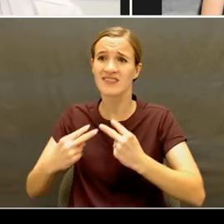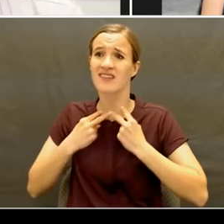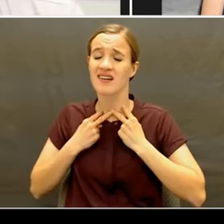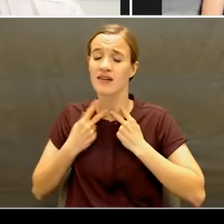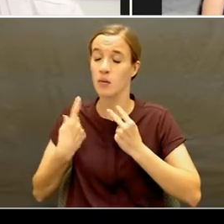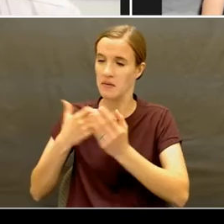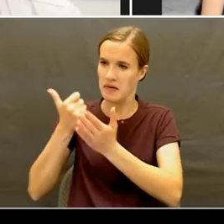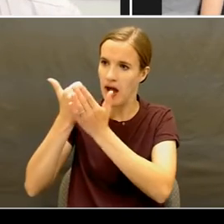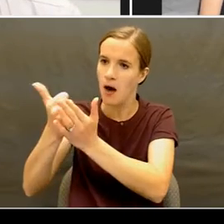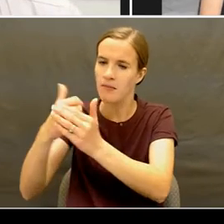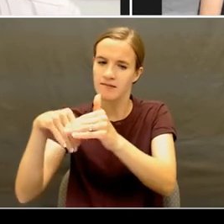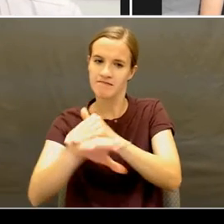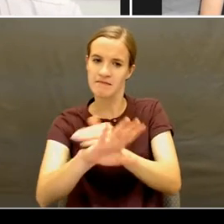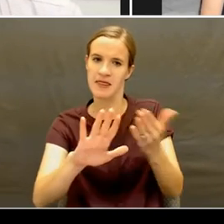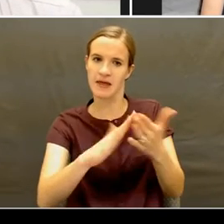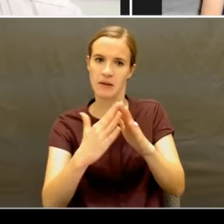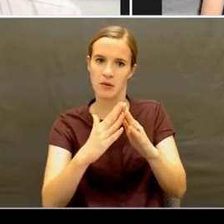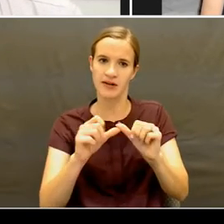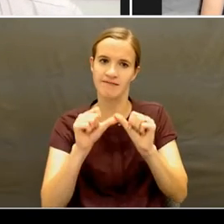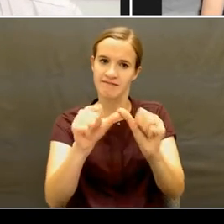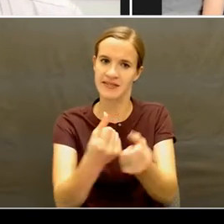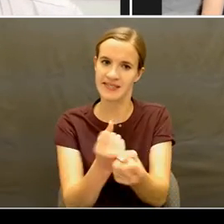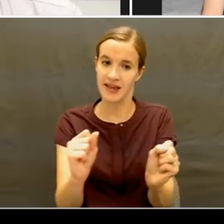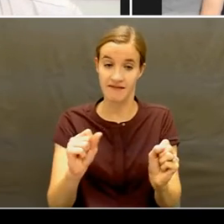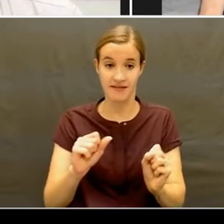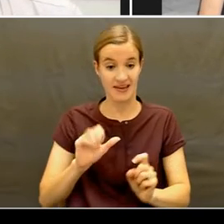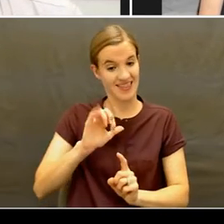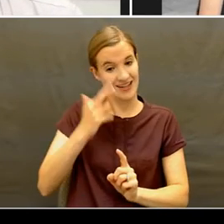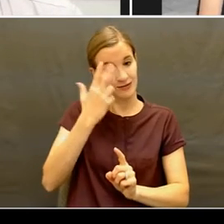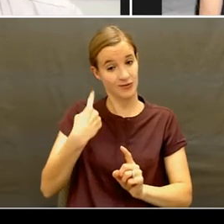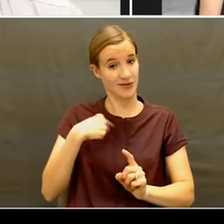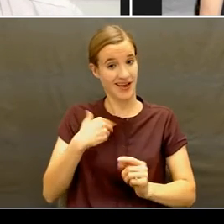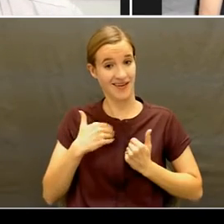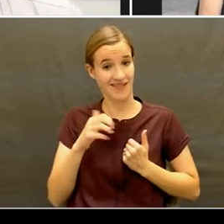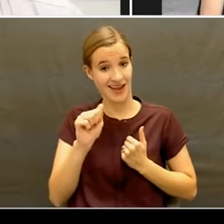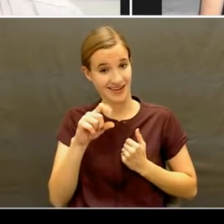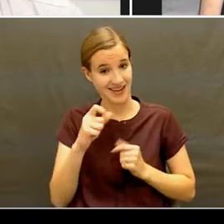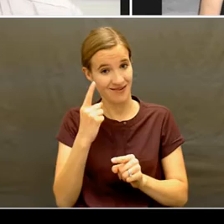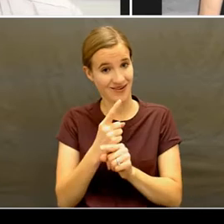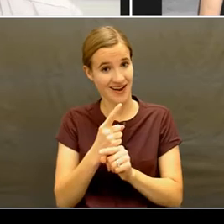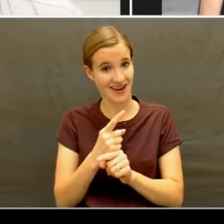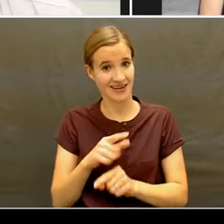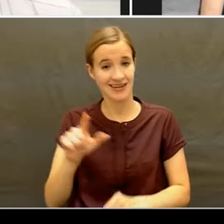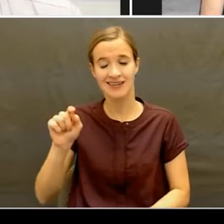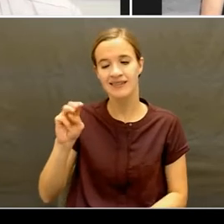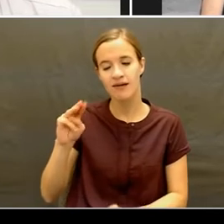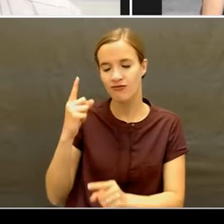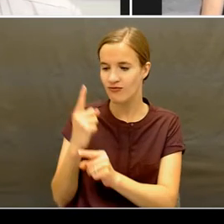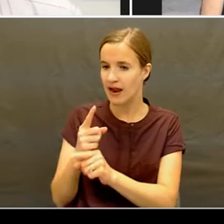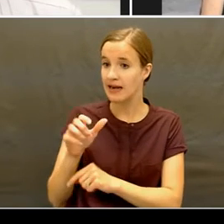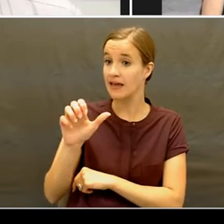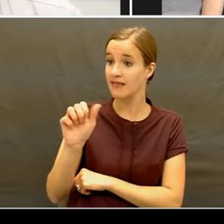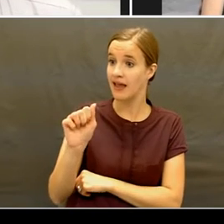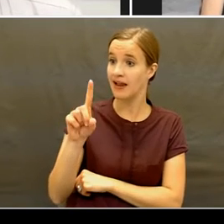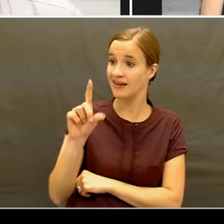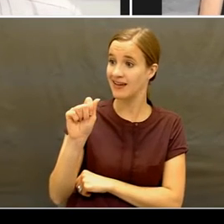Tom: It is, no. The ADA is a living document, and definitely we've got to do more on that. Because